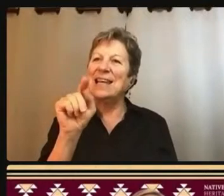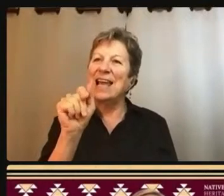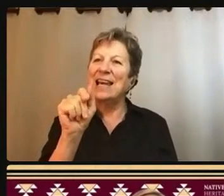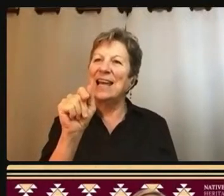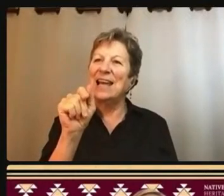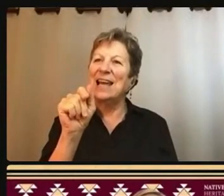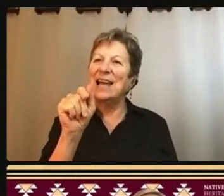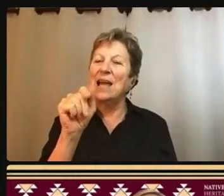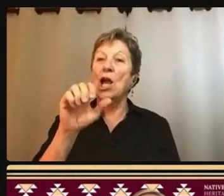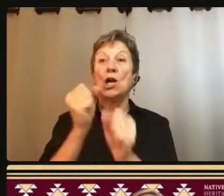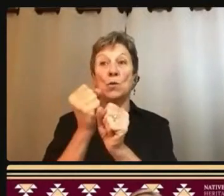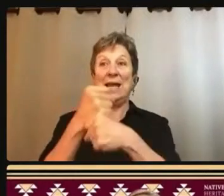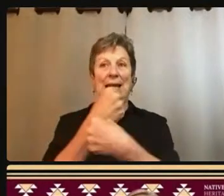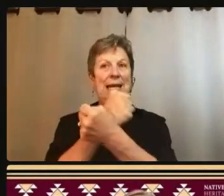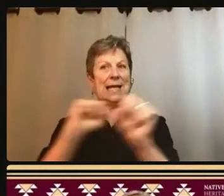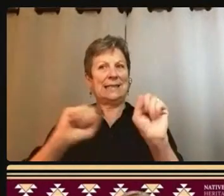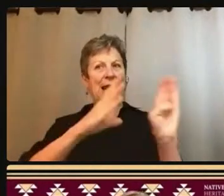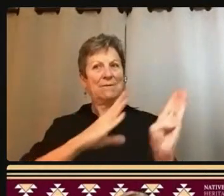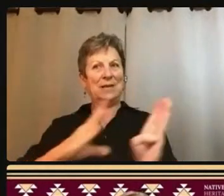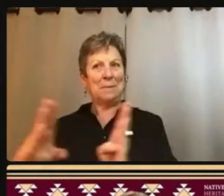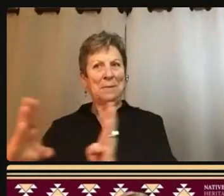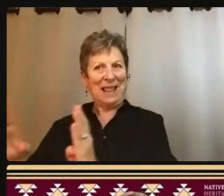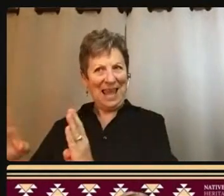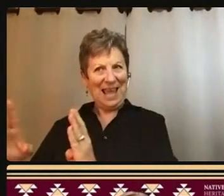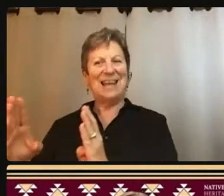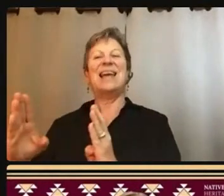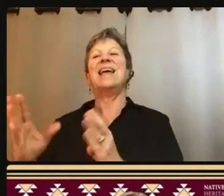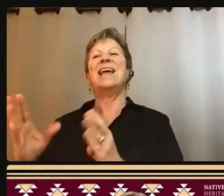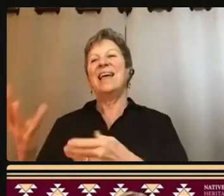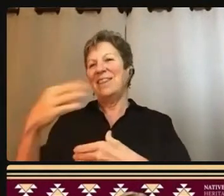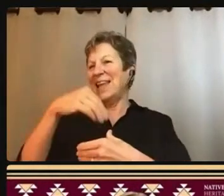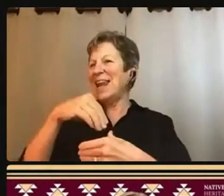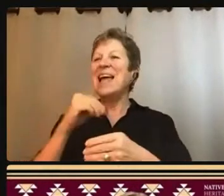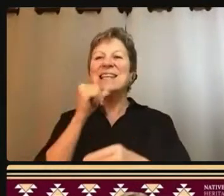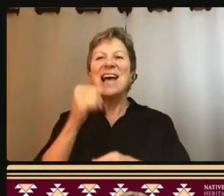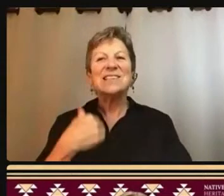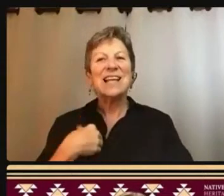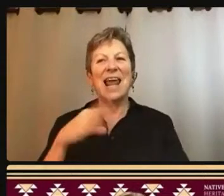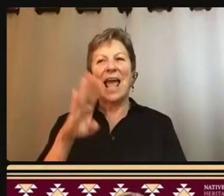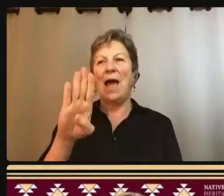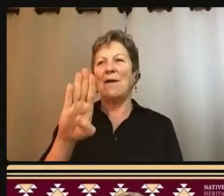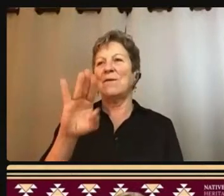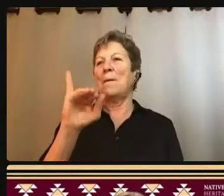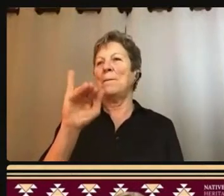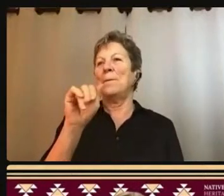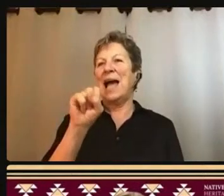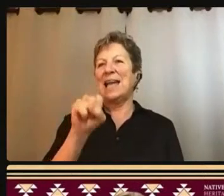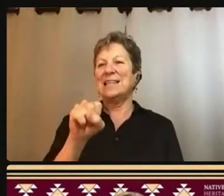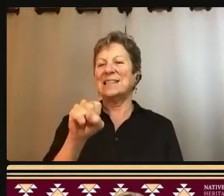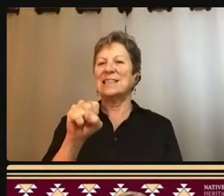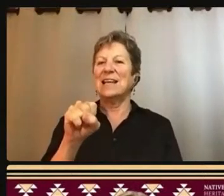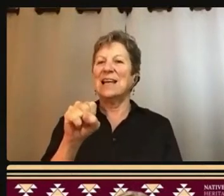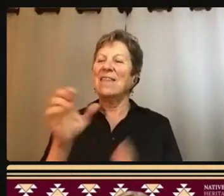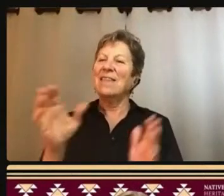ROOTING A PLAN AND DATA AND